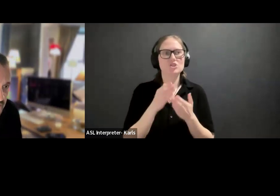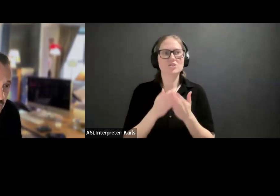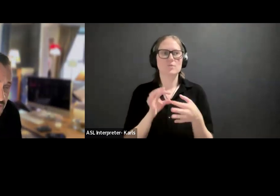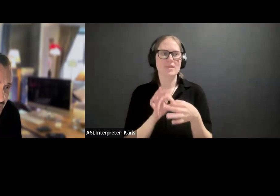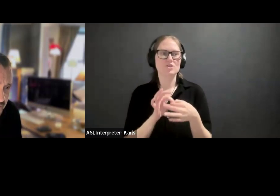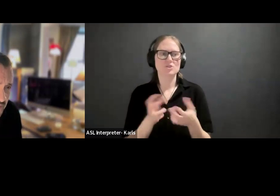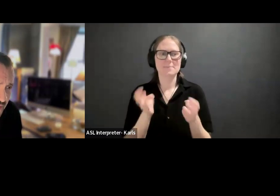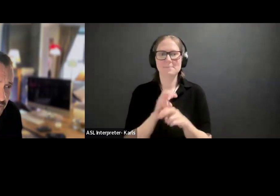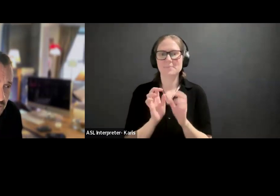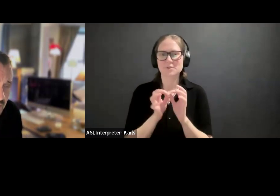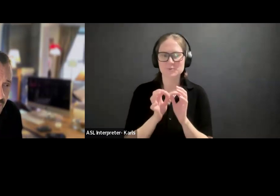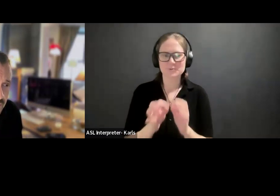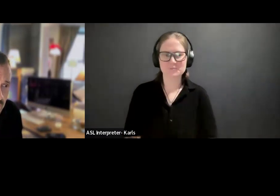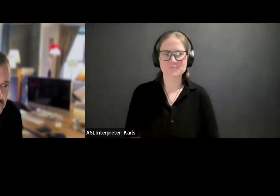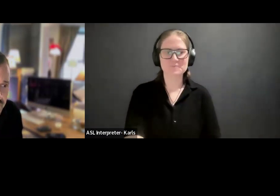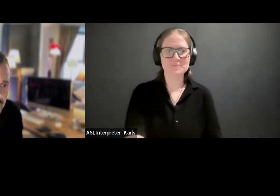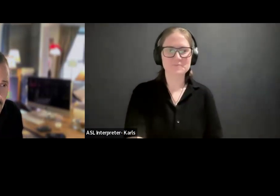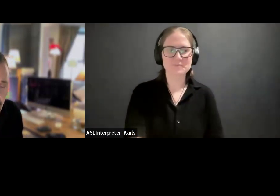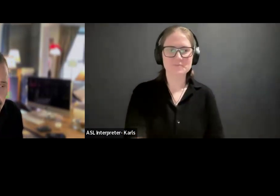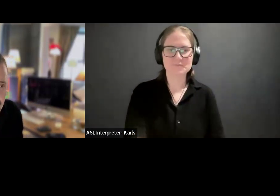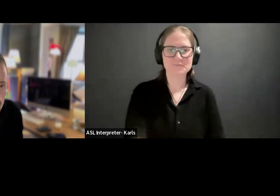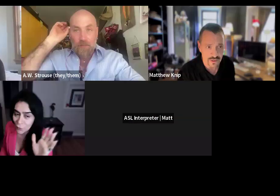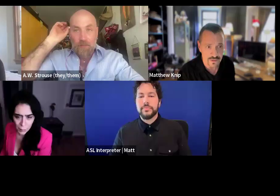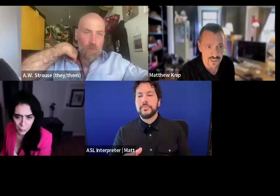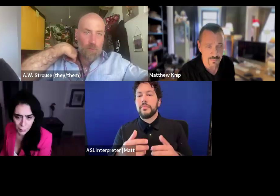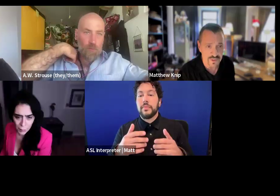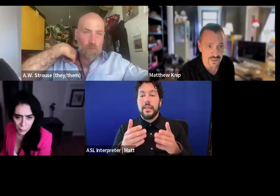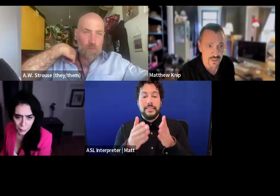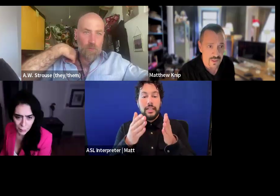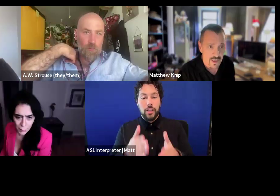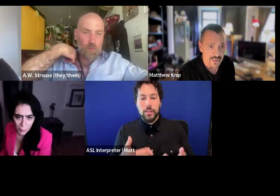Sailors bathed together, labored in close physical coordination, slept in…